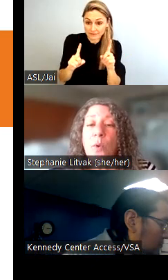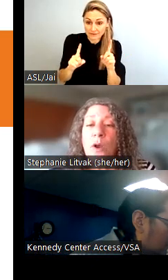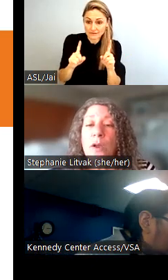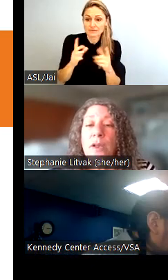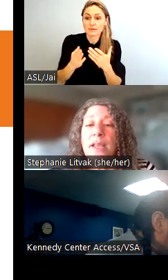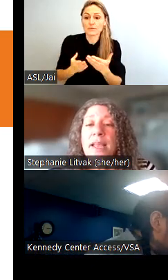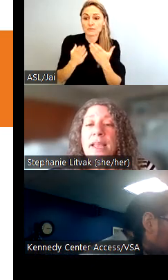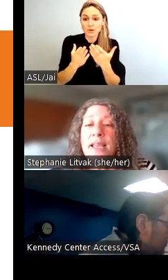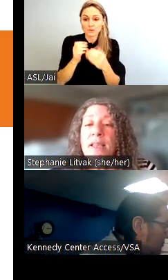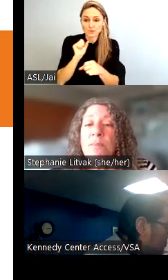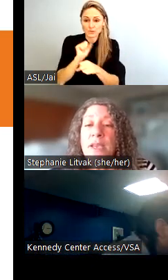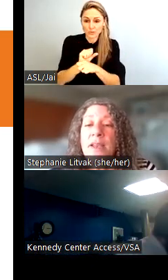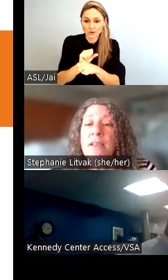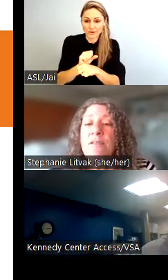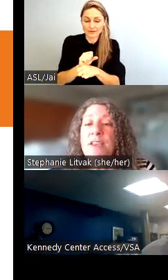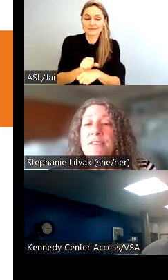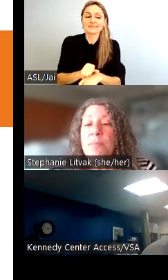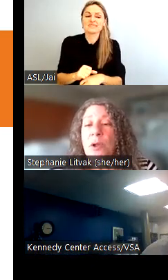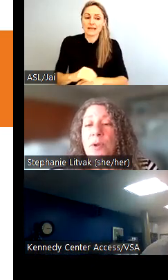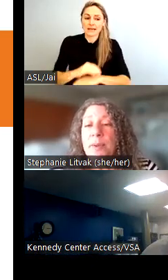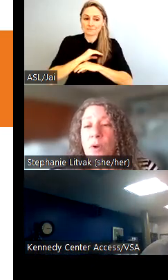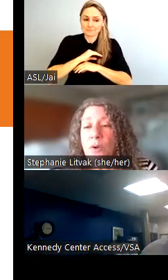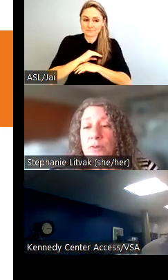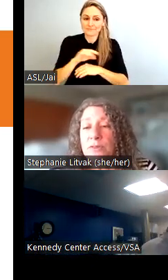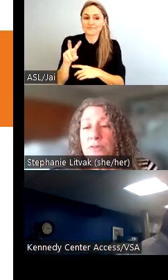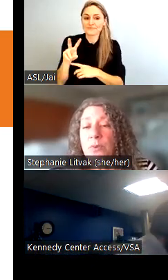work in meeting the VSA Program goals.